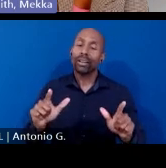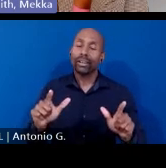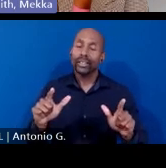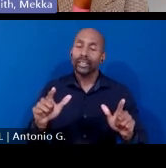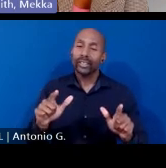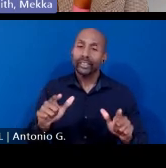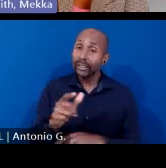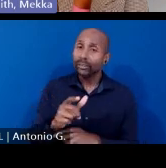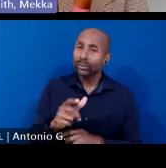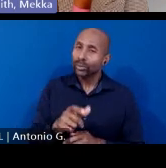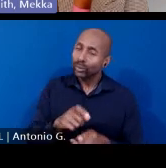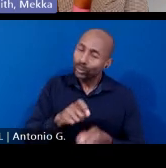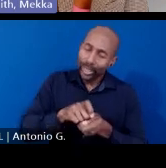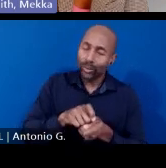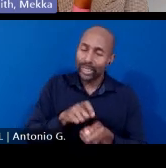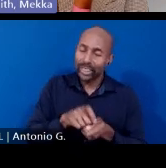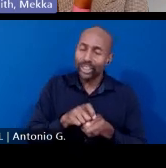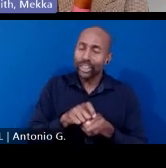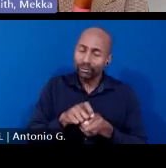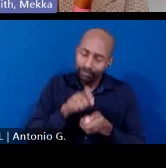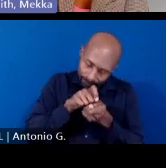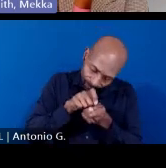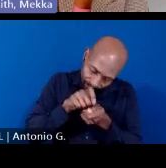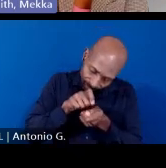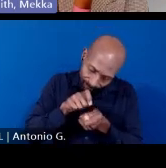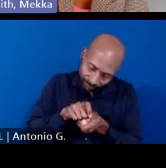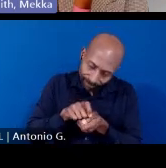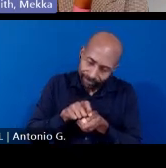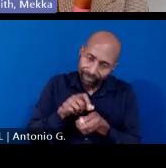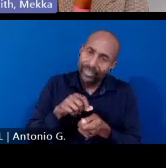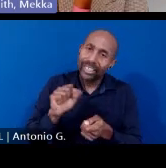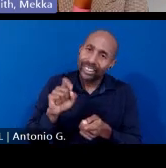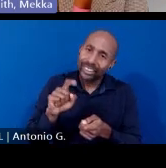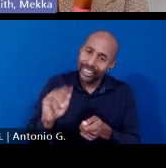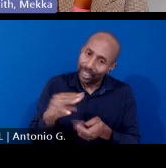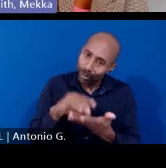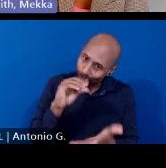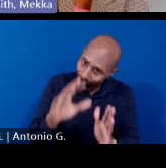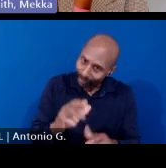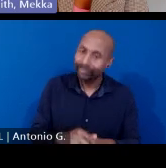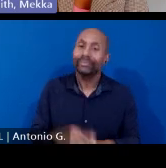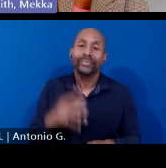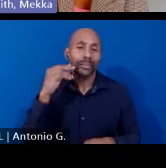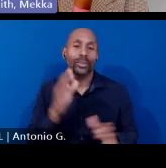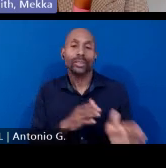experiences, or a concurrent session is around partnerships, policy and workforce development.